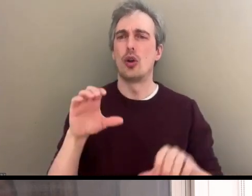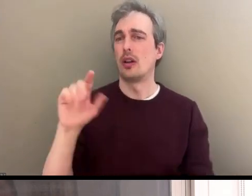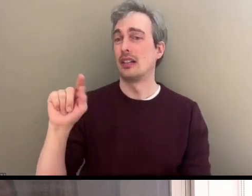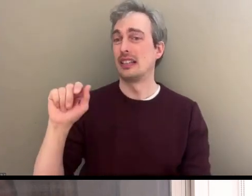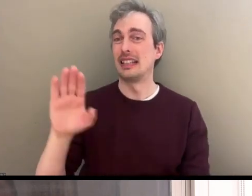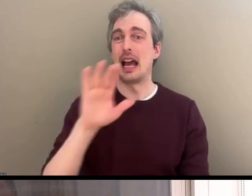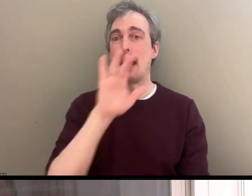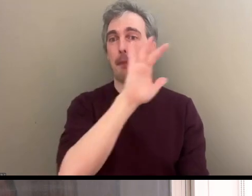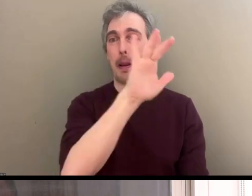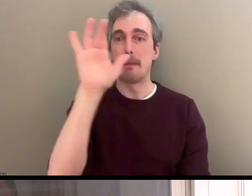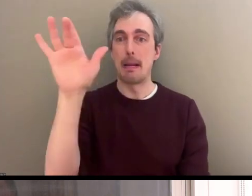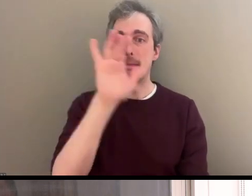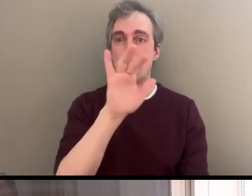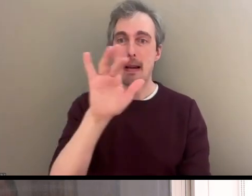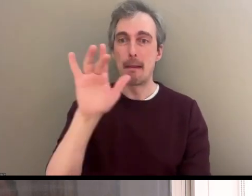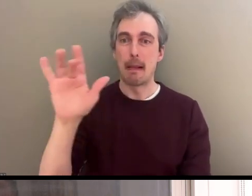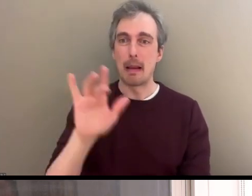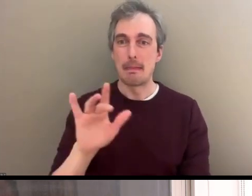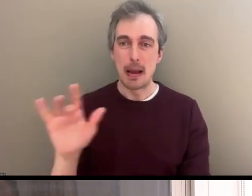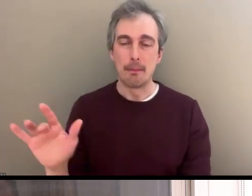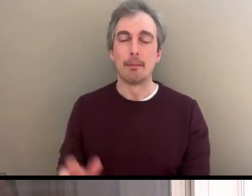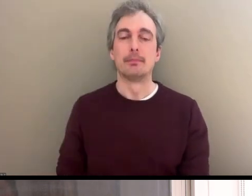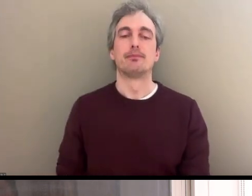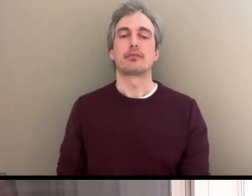Like, do we have automatic tools for that?